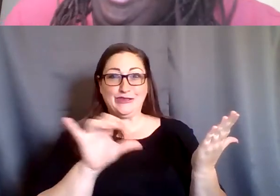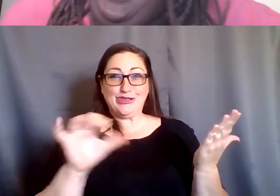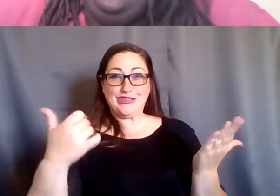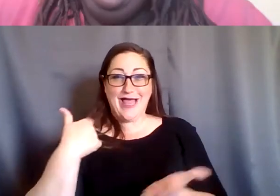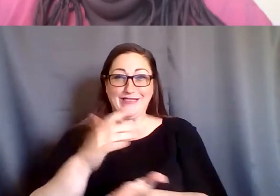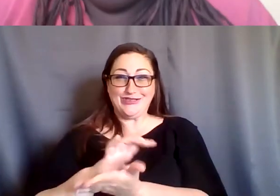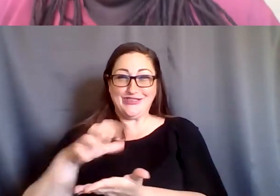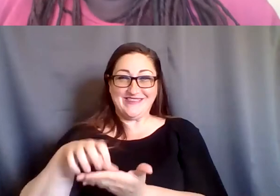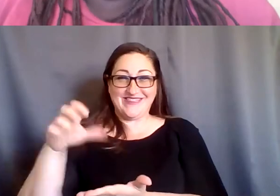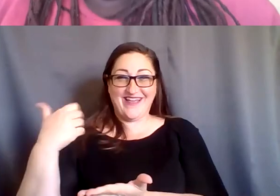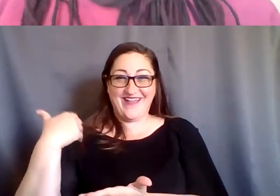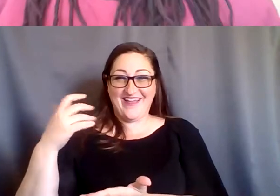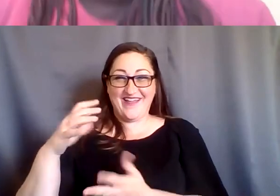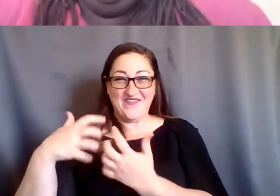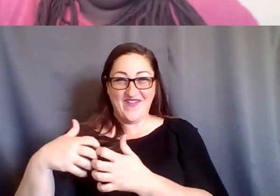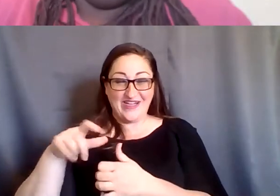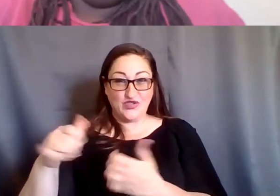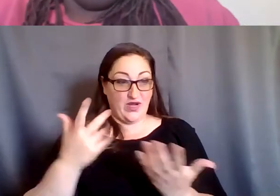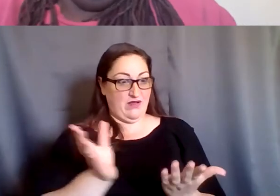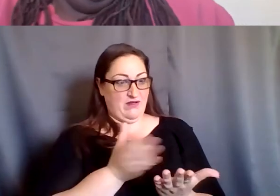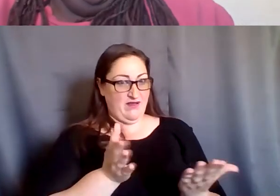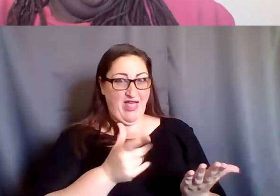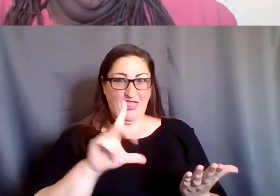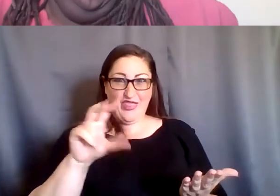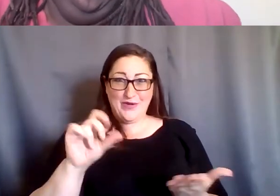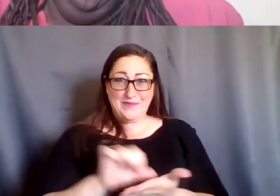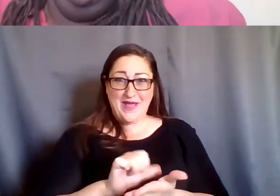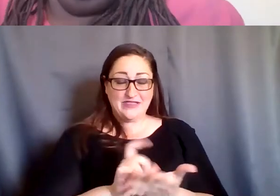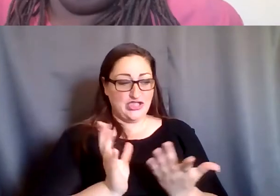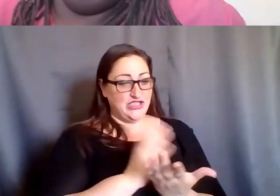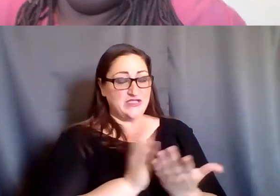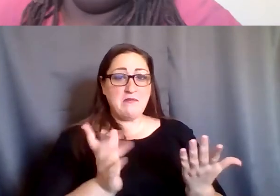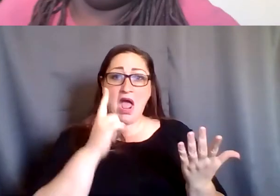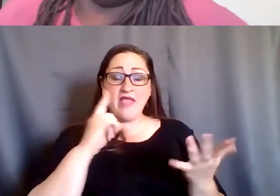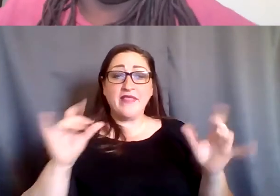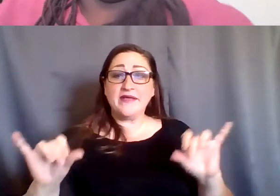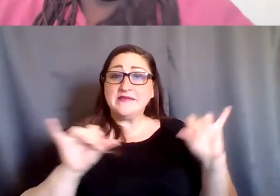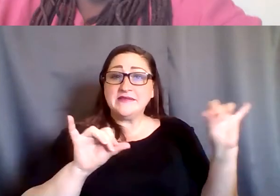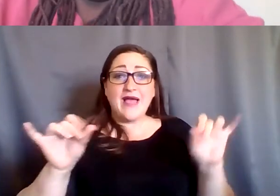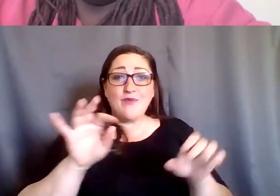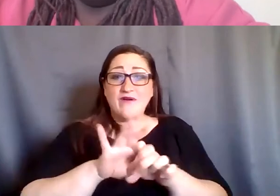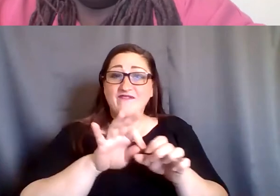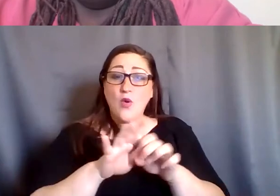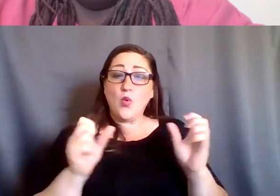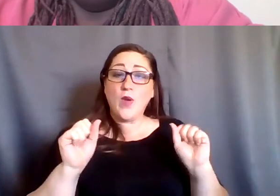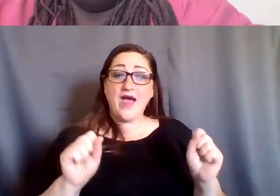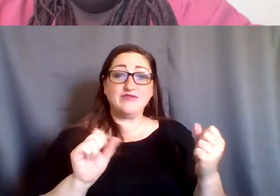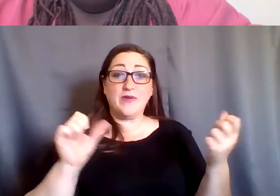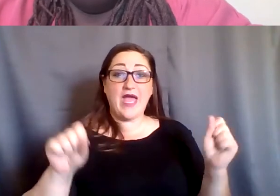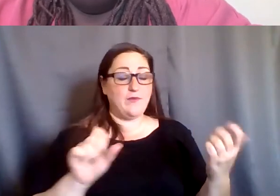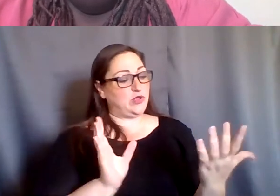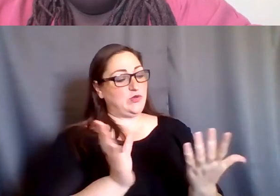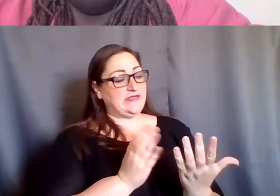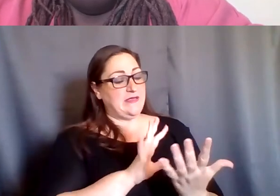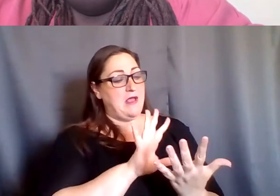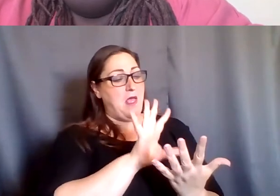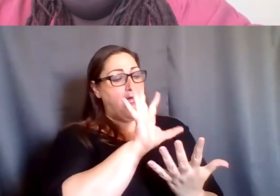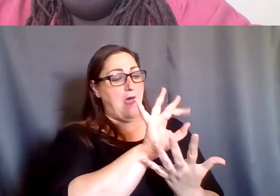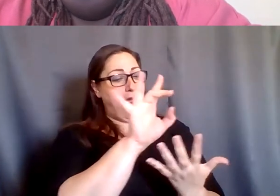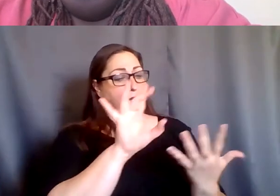And I think that’s going to be especially true during a pandemic, because what traditionally works best for me might change